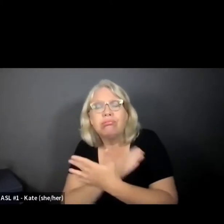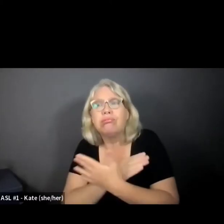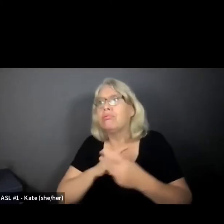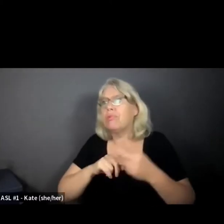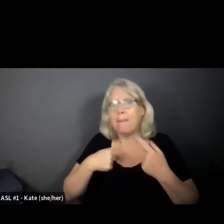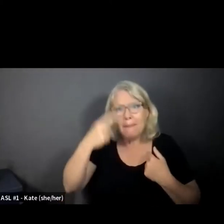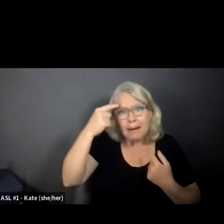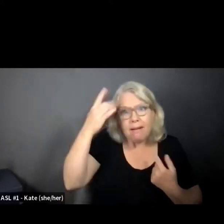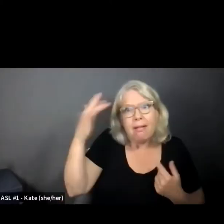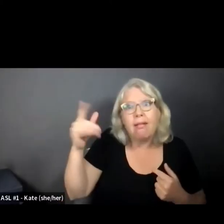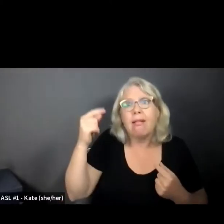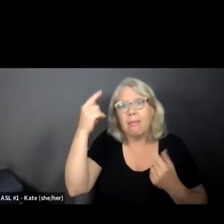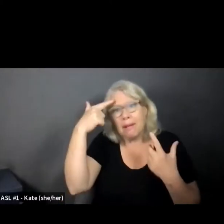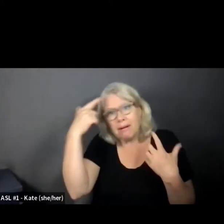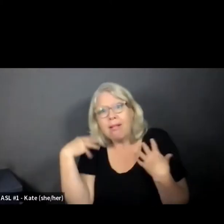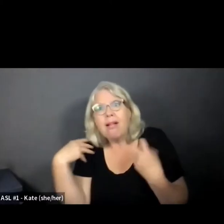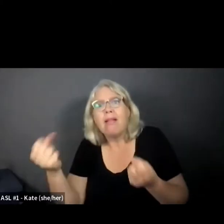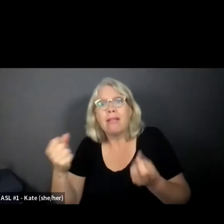HEALTH AND SO ON.